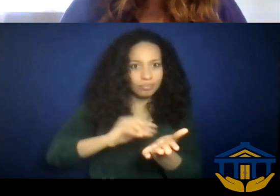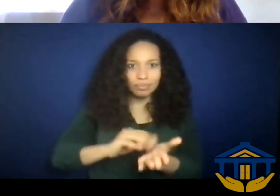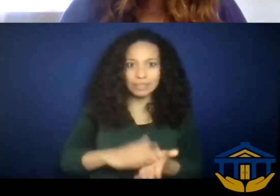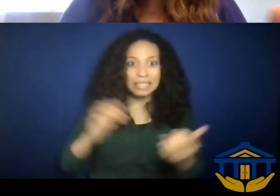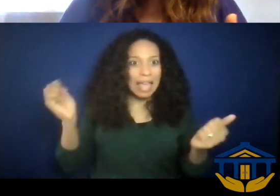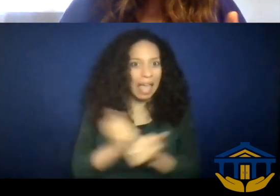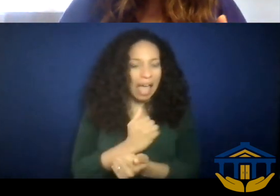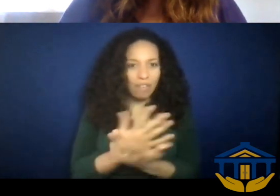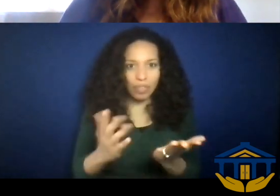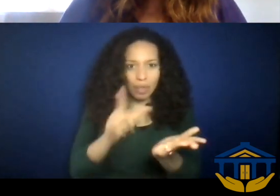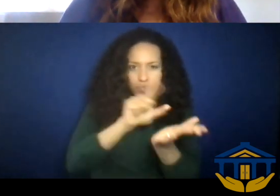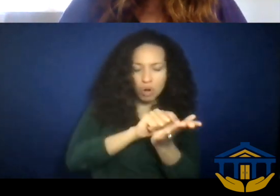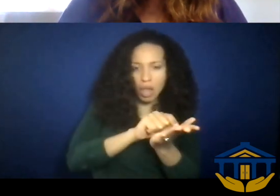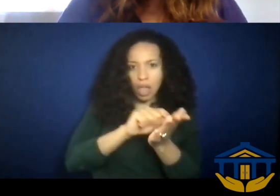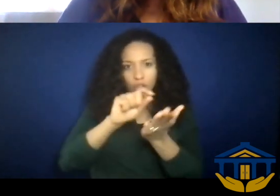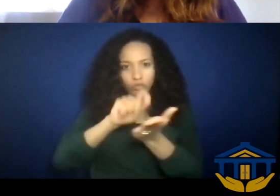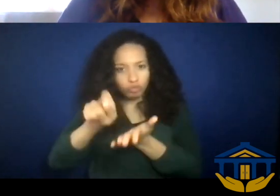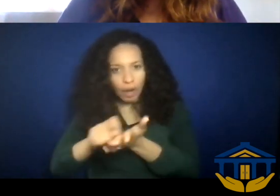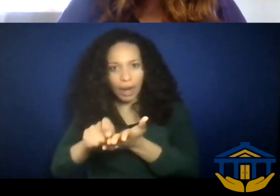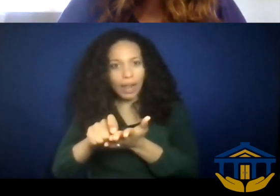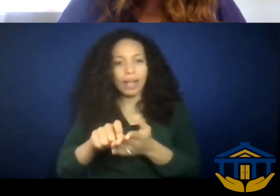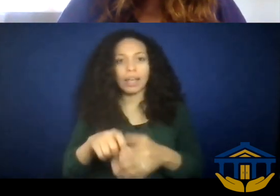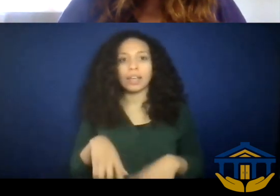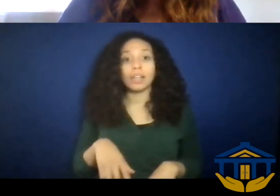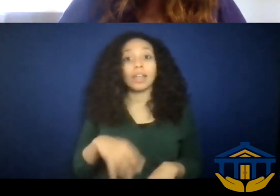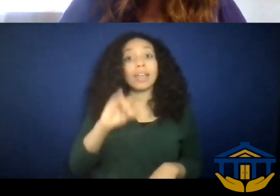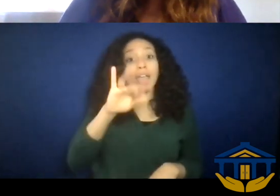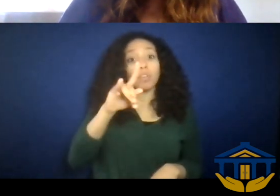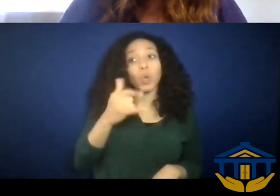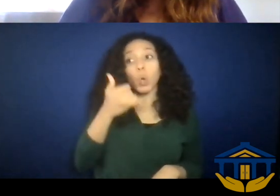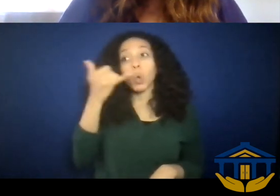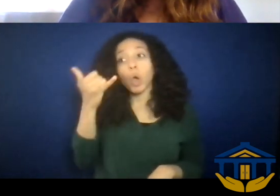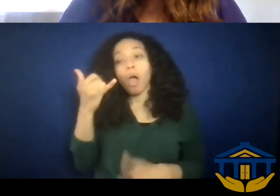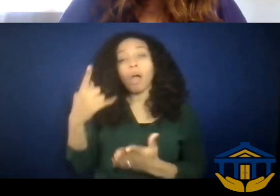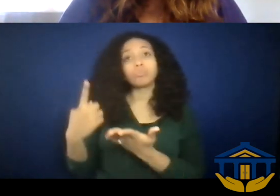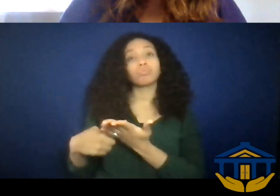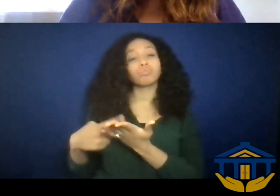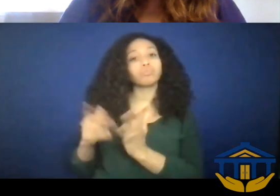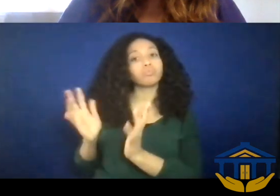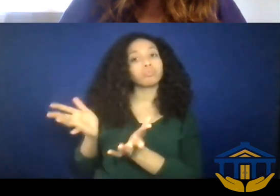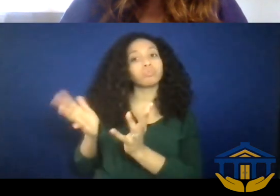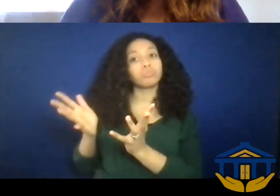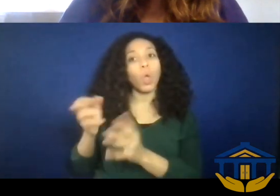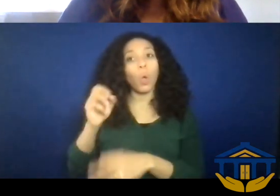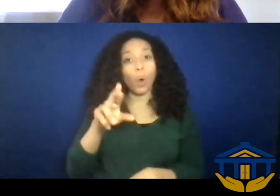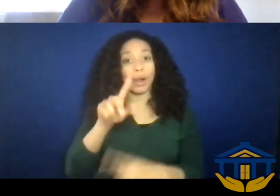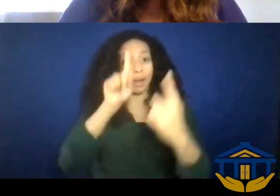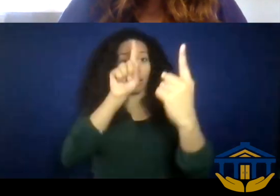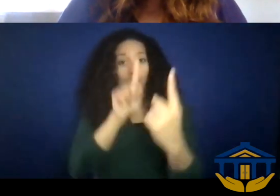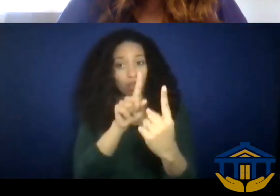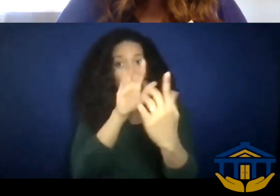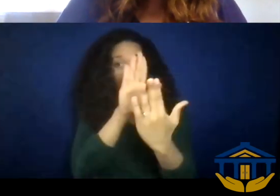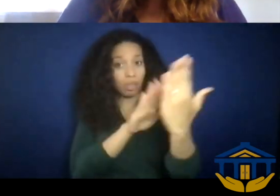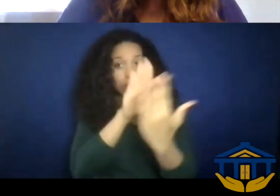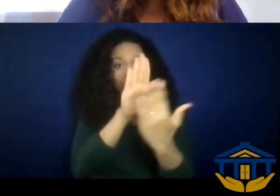with phone calls or discussions at the school, if it's not in writing, assume it never happened.